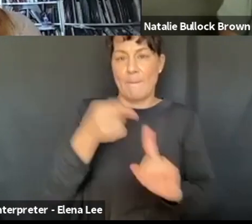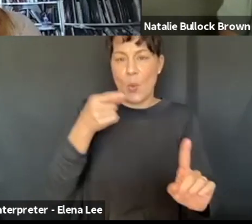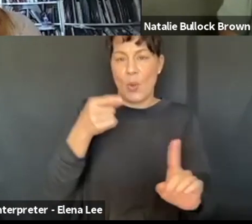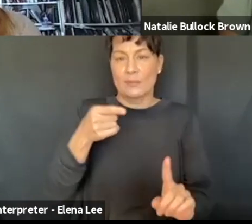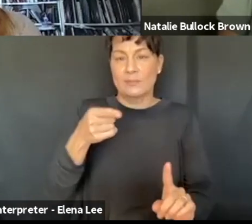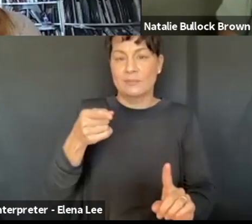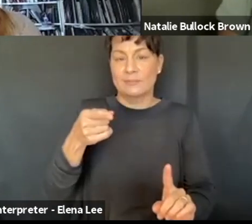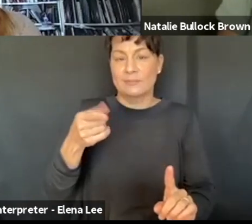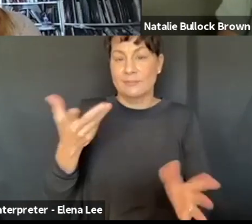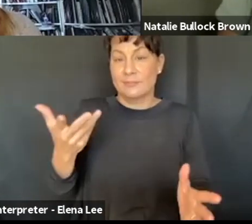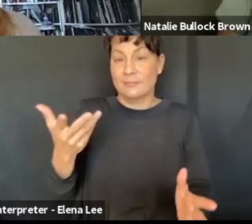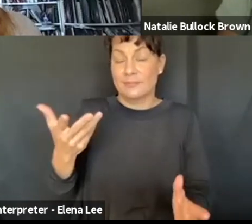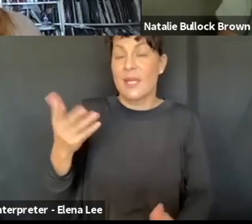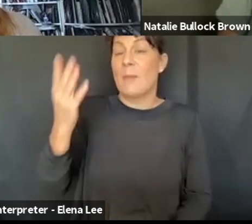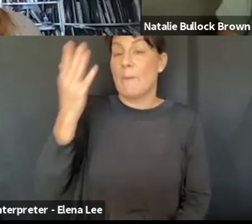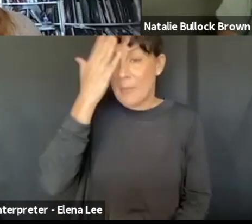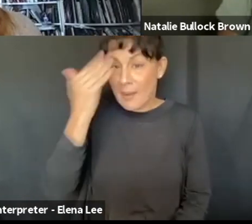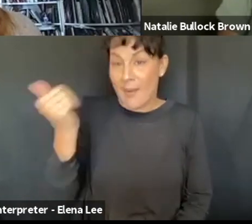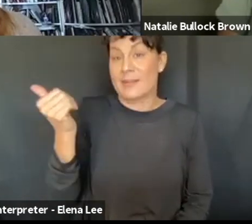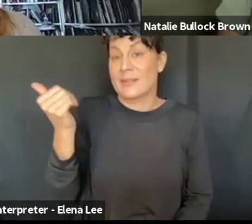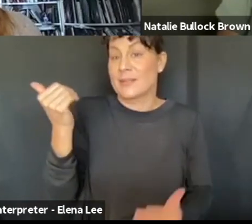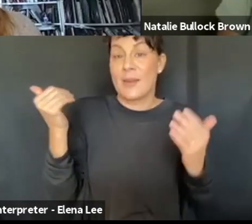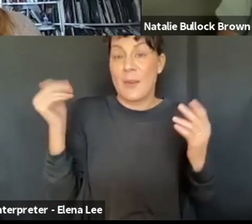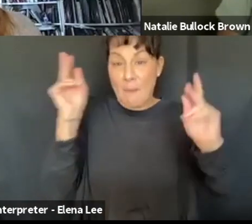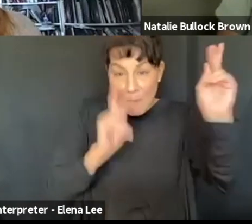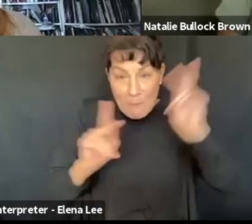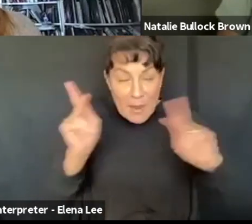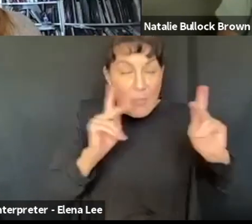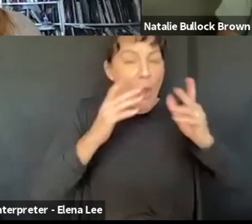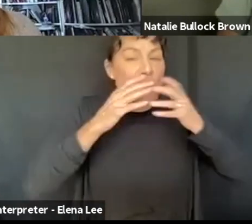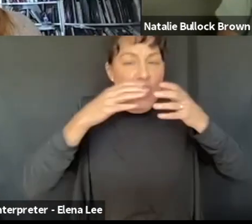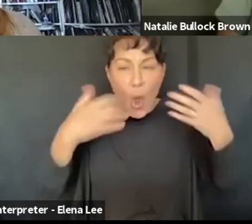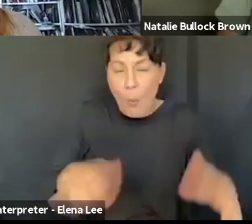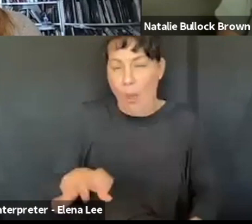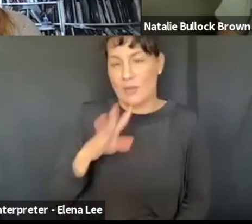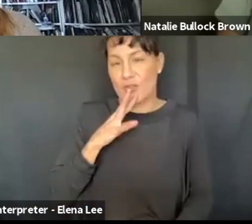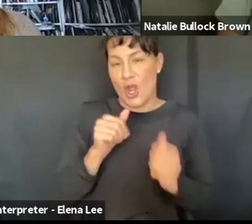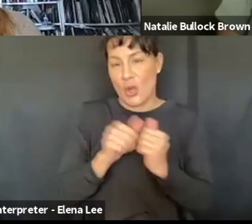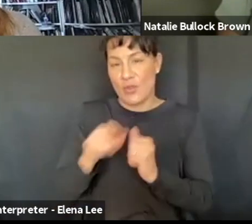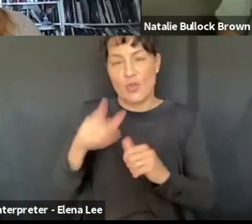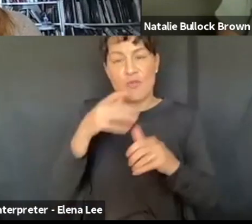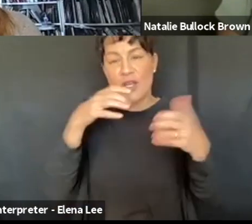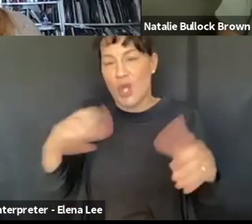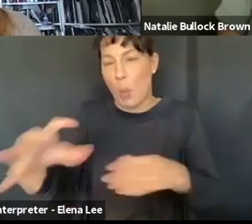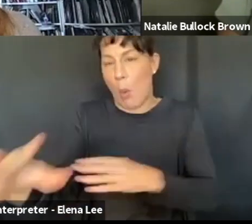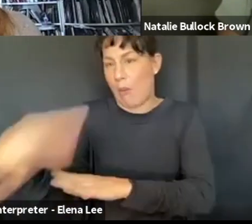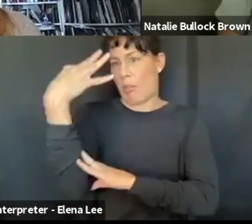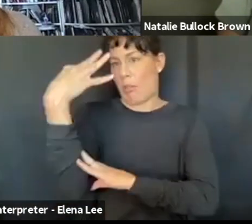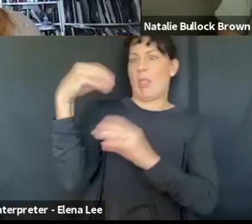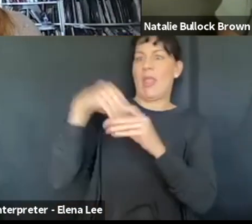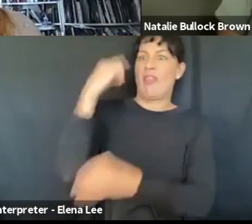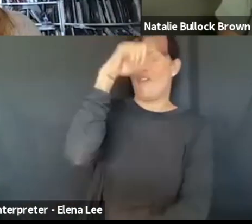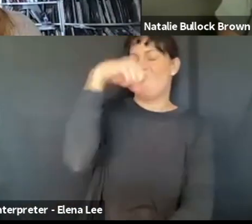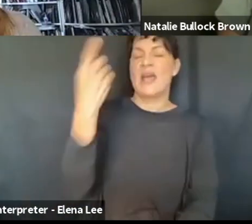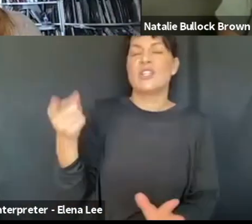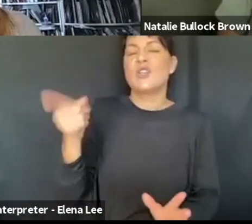They don't wanna talk to you. They don't want you knocking on their door. They don't want a camera in their face. So, you have to start understanding that deficit